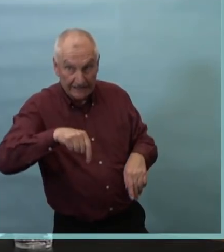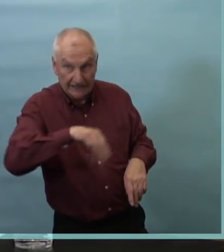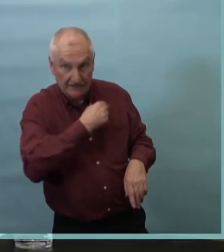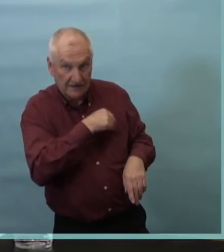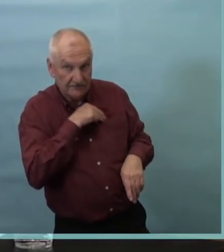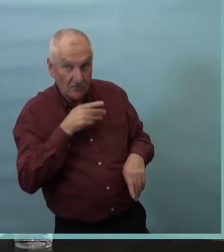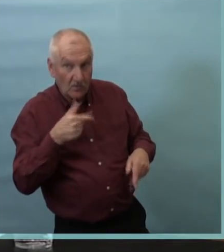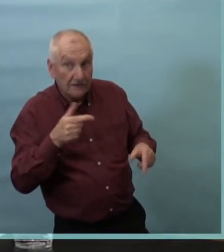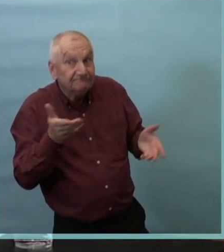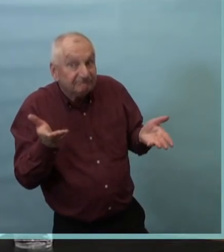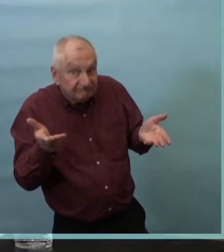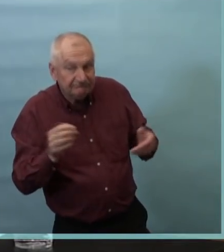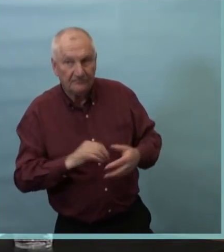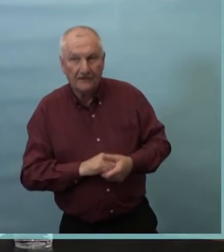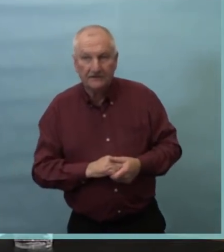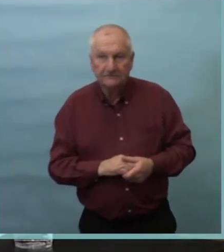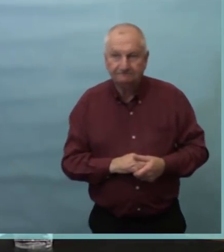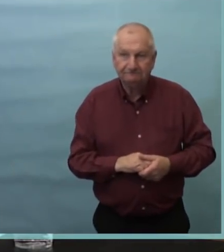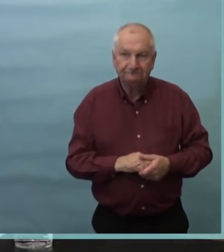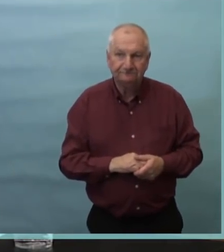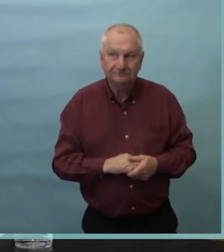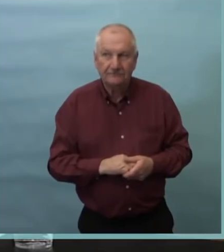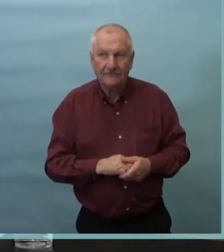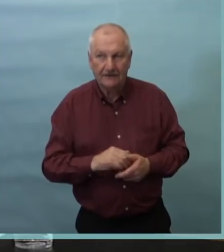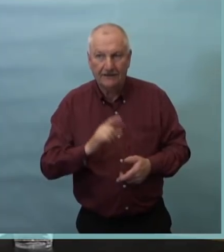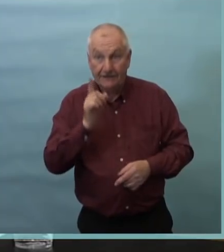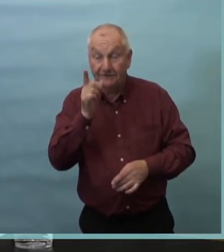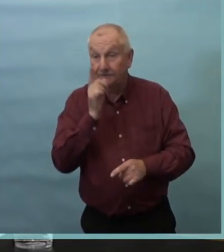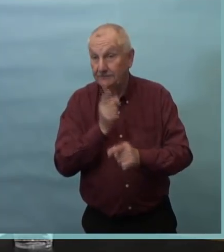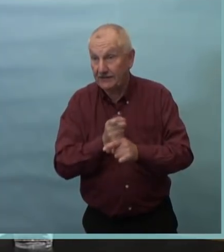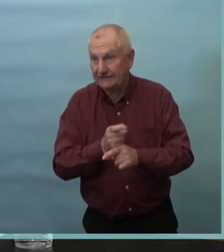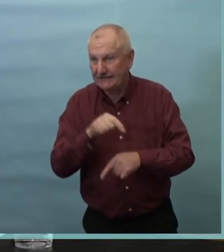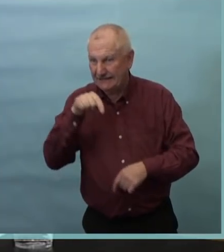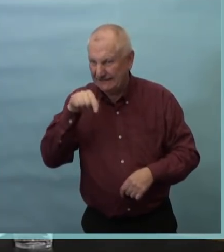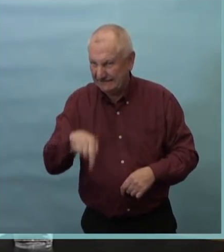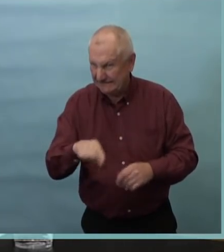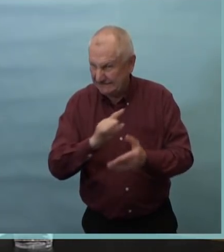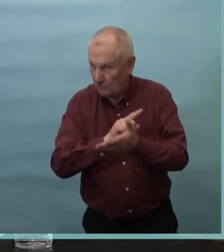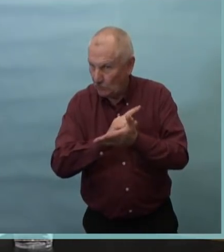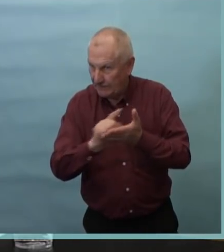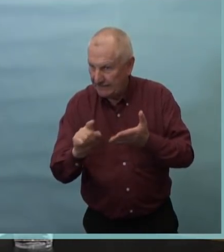the detailed plan this week and and in looking in the in the upcoming weeks to